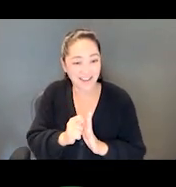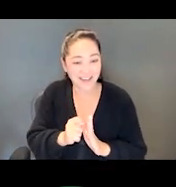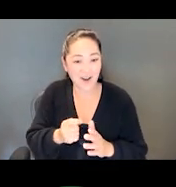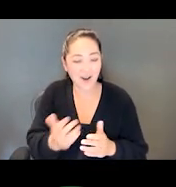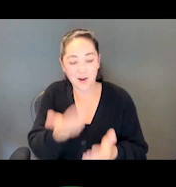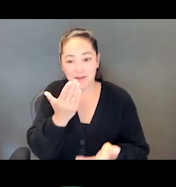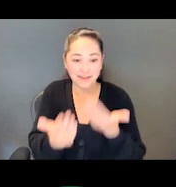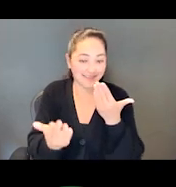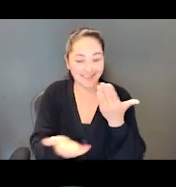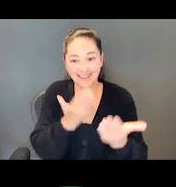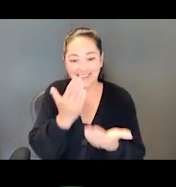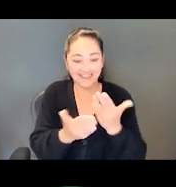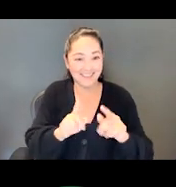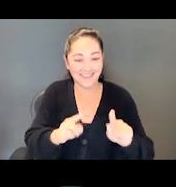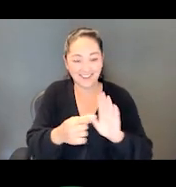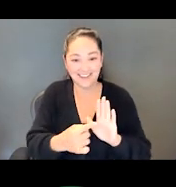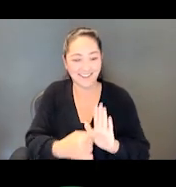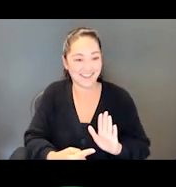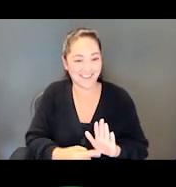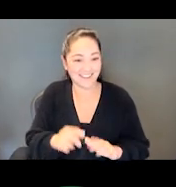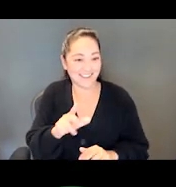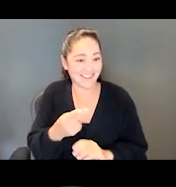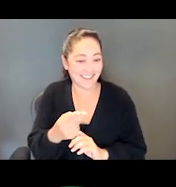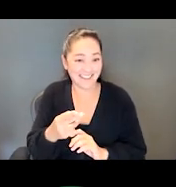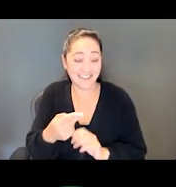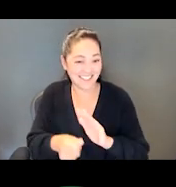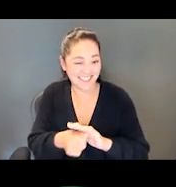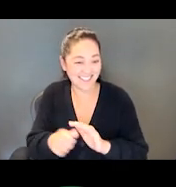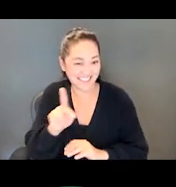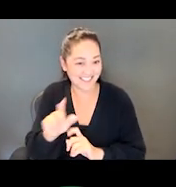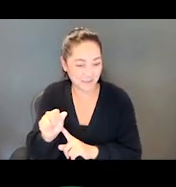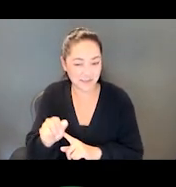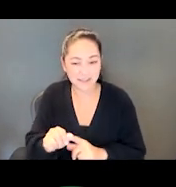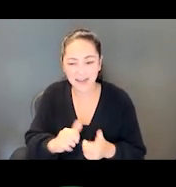We never gonna say all of them, but many of the different invisible disabilities and how to think about that.